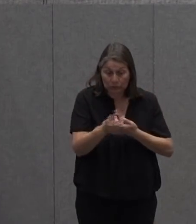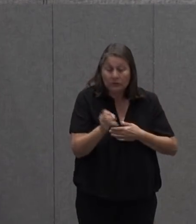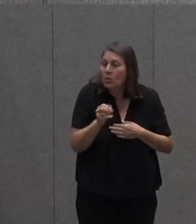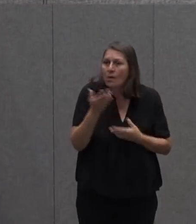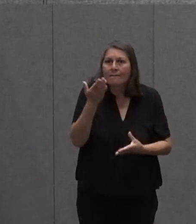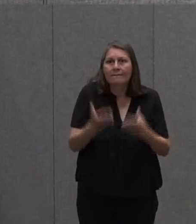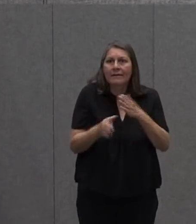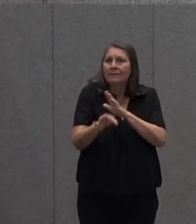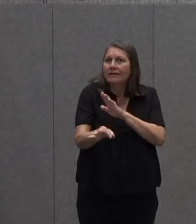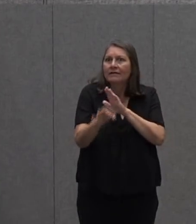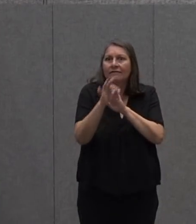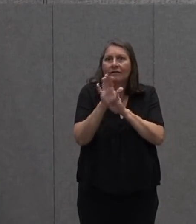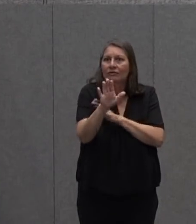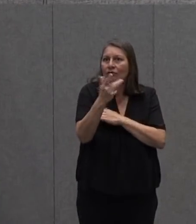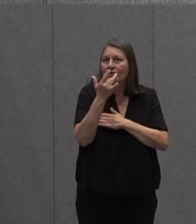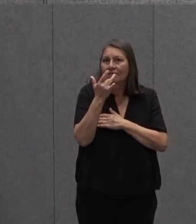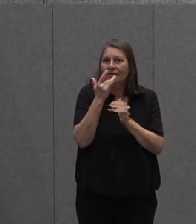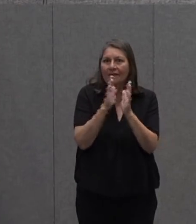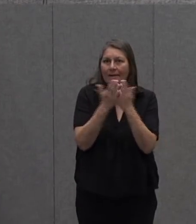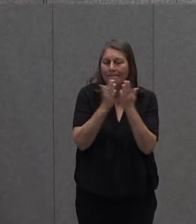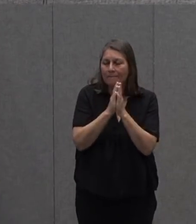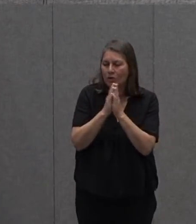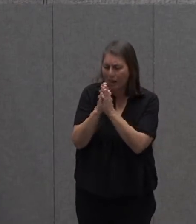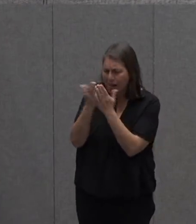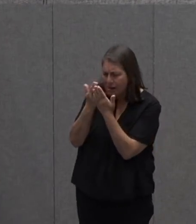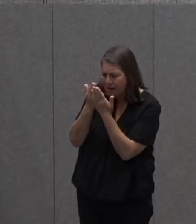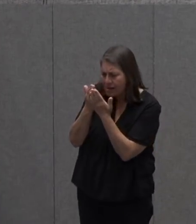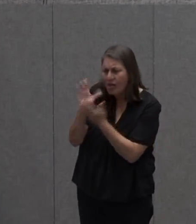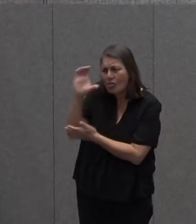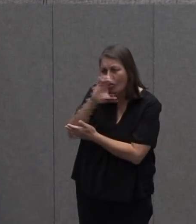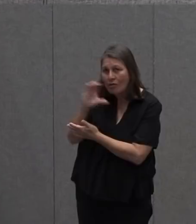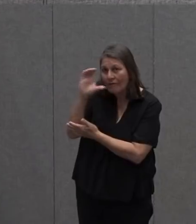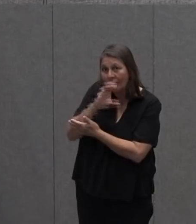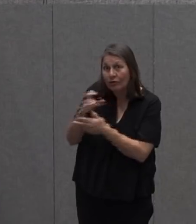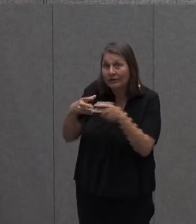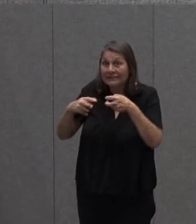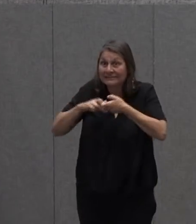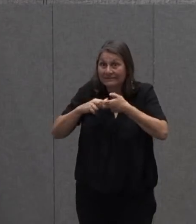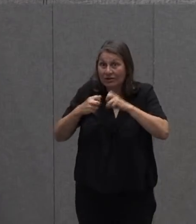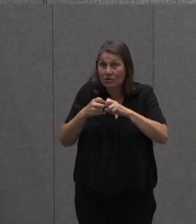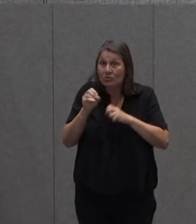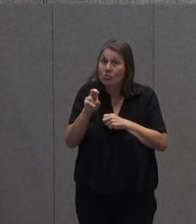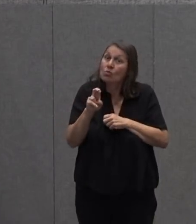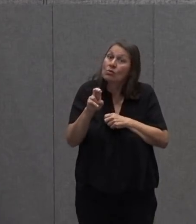and look for some difficult or new words to put into your vocabulary checkers.